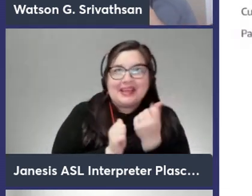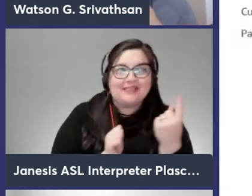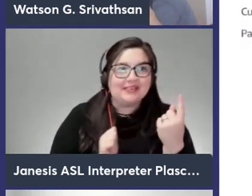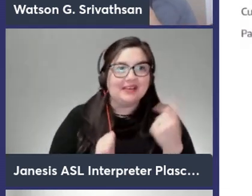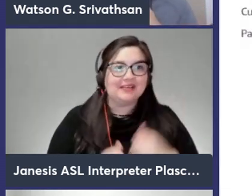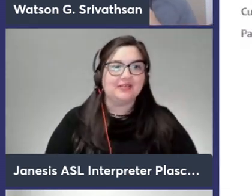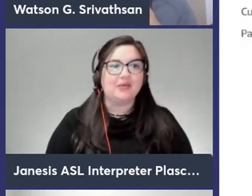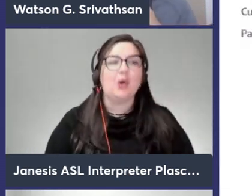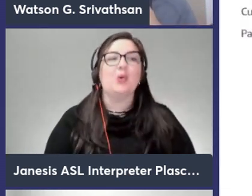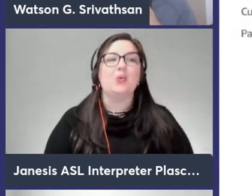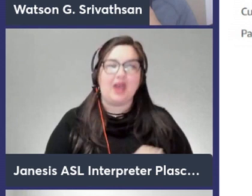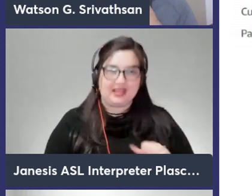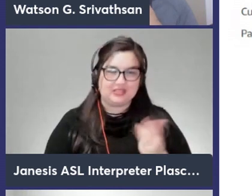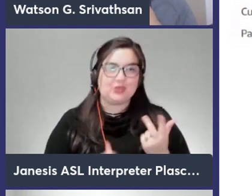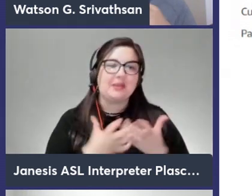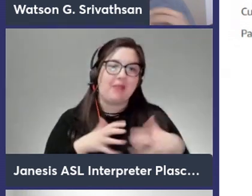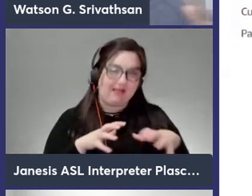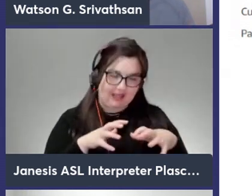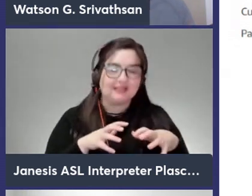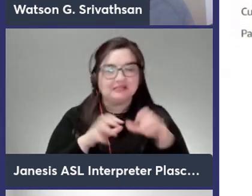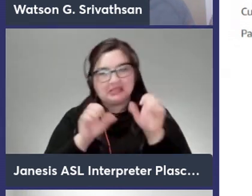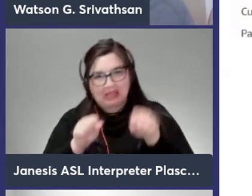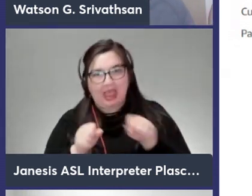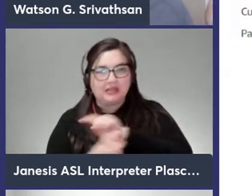So, you can see the console here.